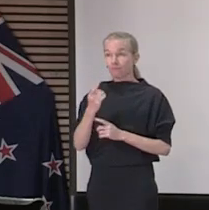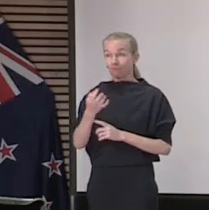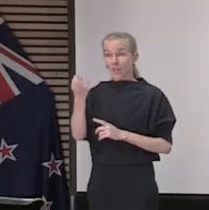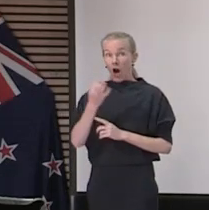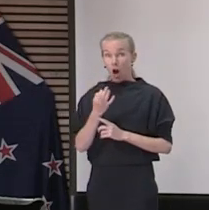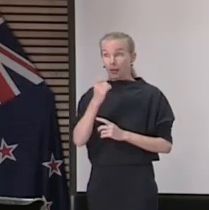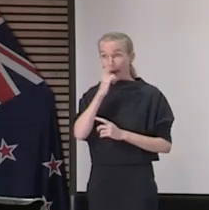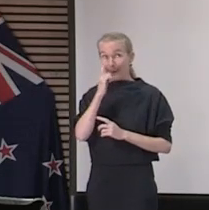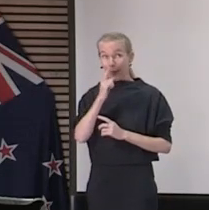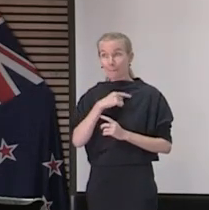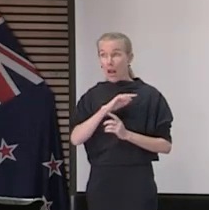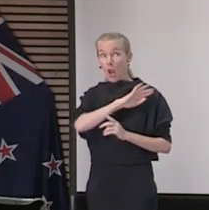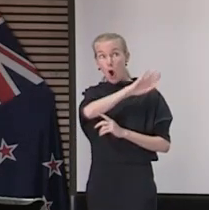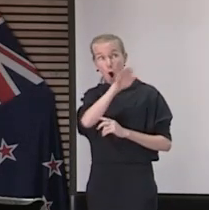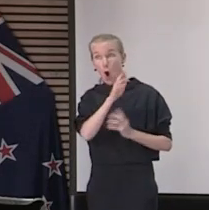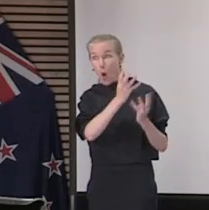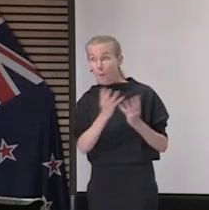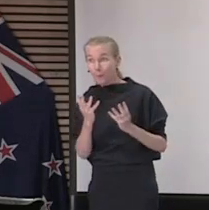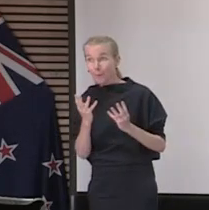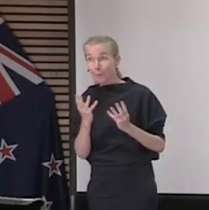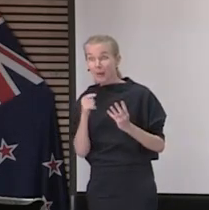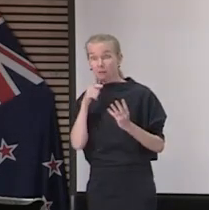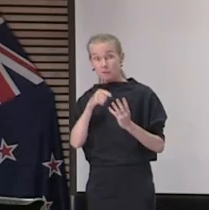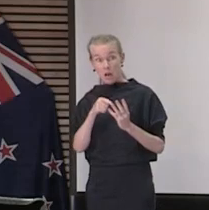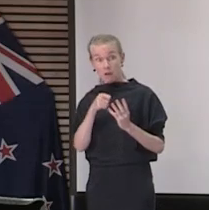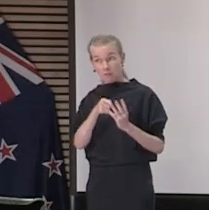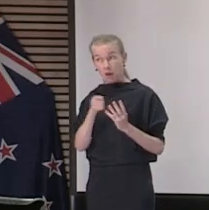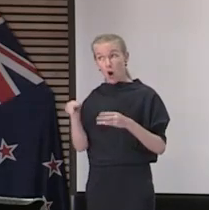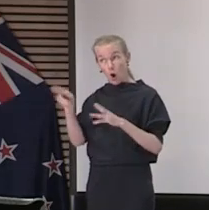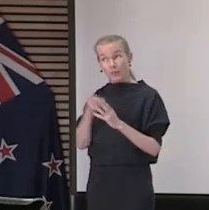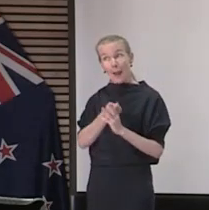At this point, because we've wanted to movewith speed, the Governmentwill be providing thesefacilities,